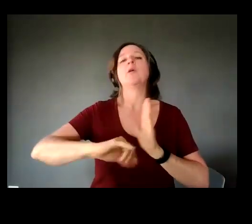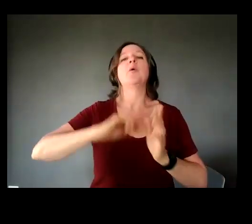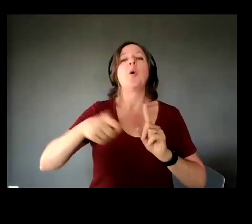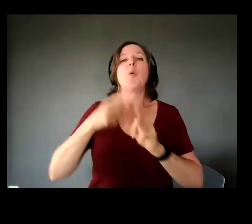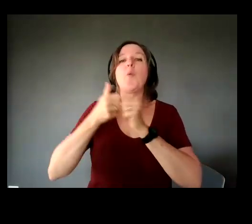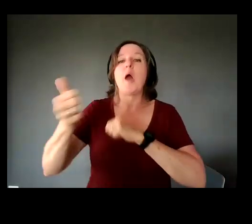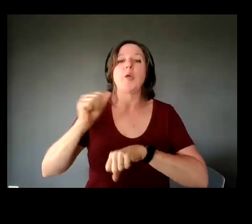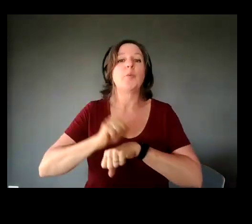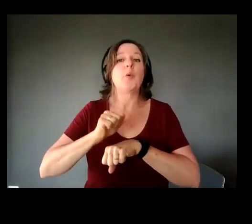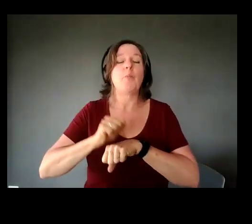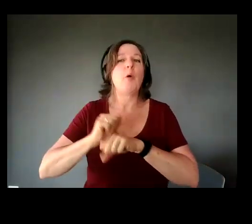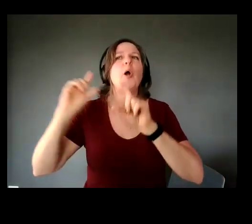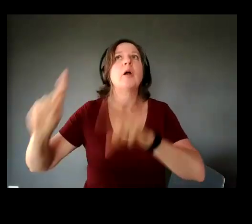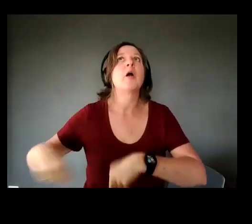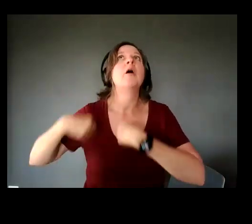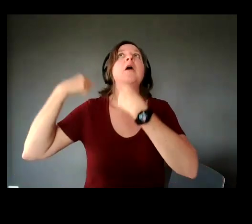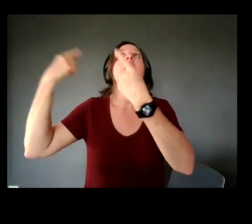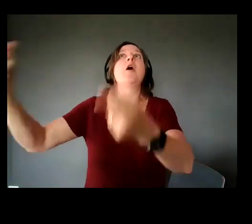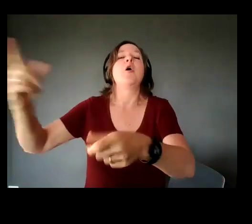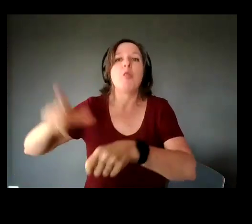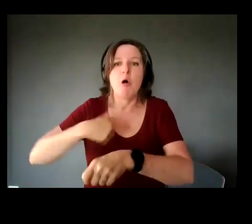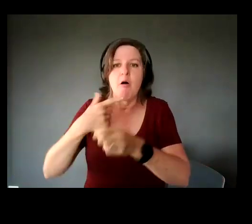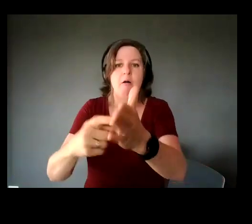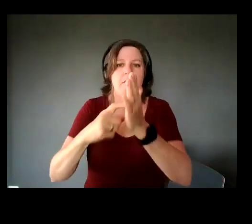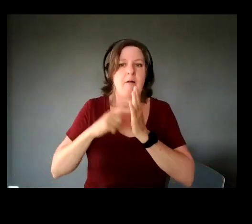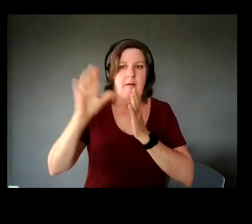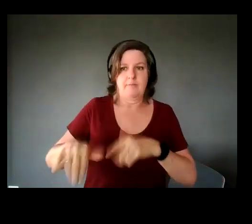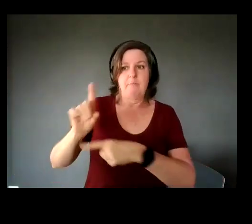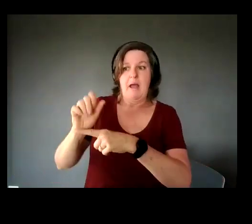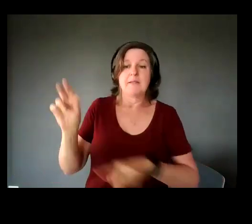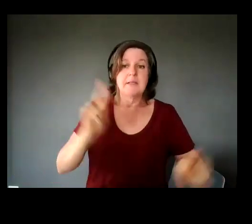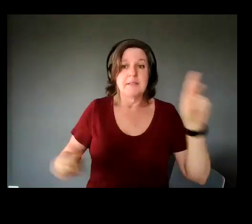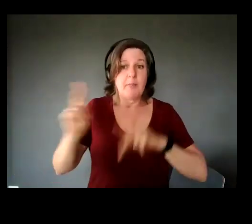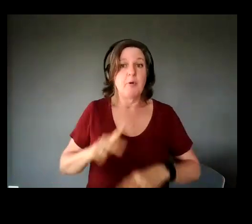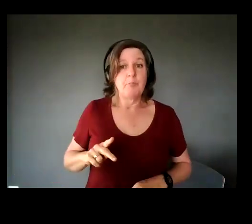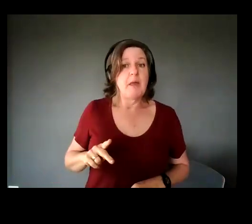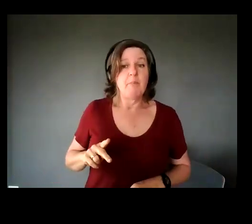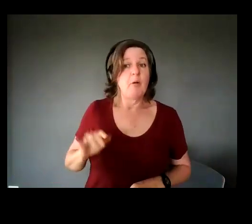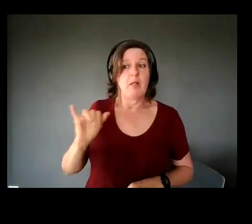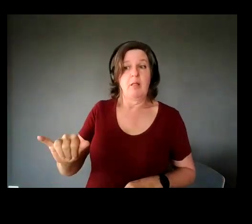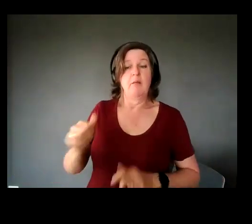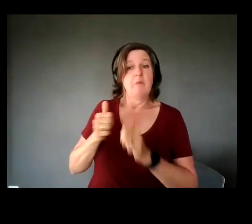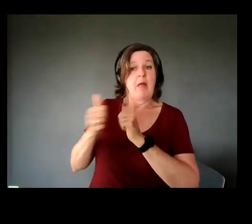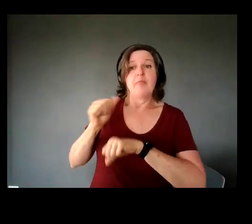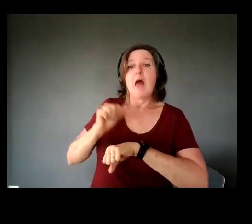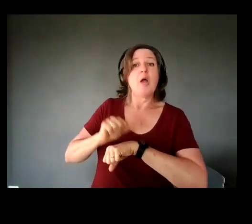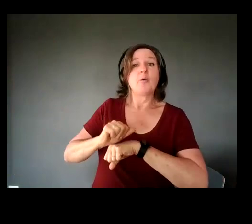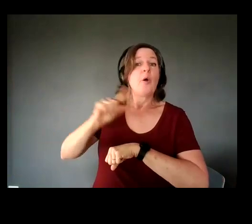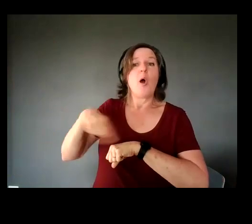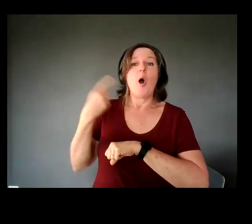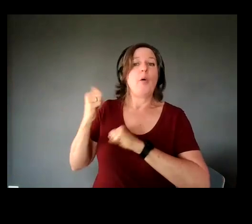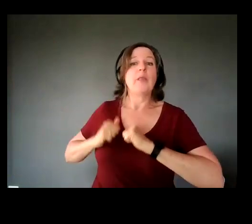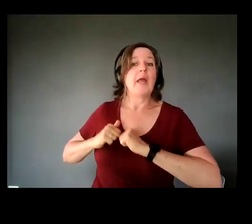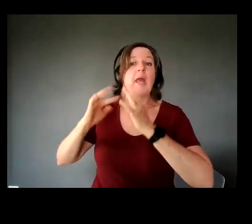long demanded by Disabled people, that remote work was only widely implemented when non Disabled needed it.